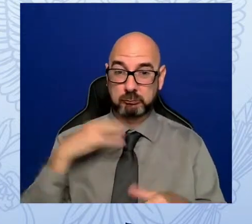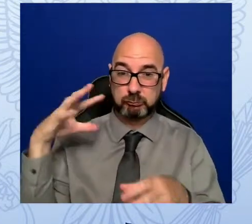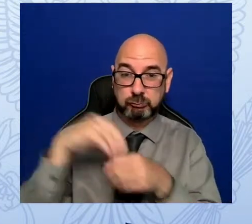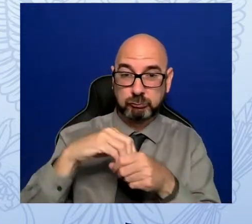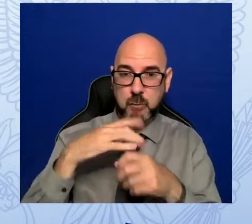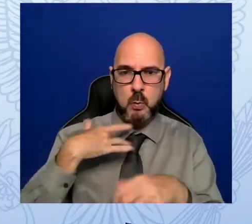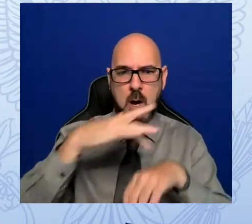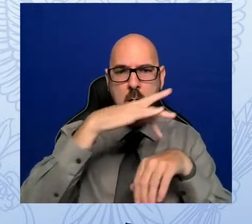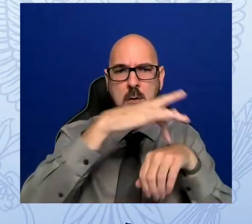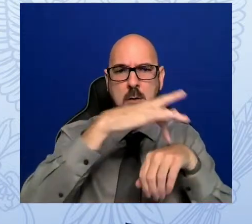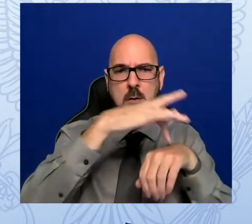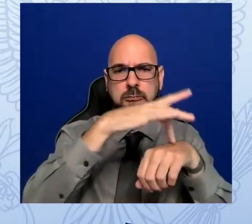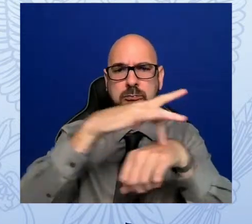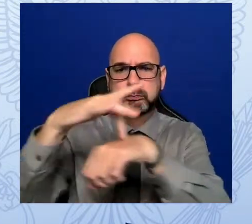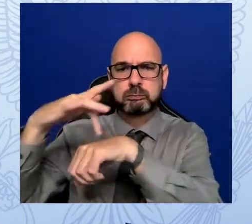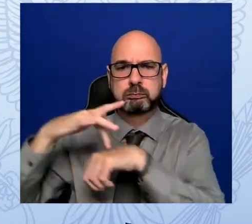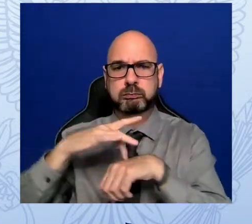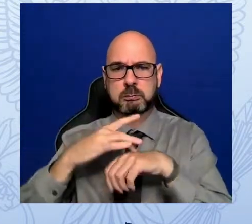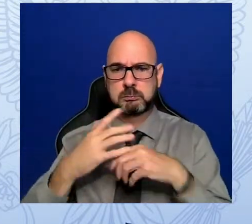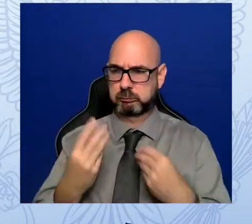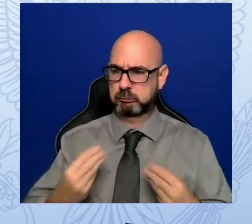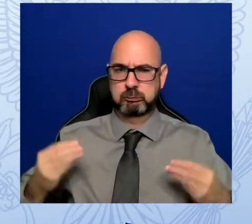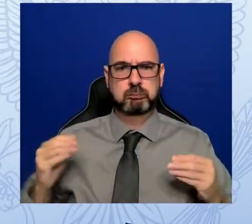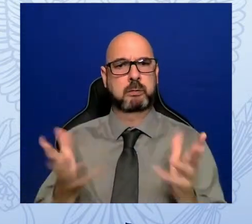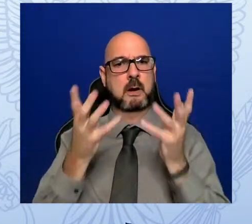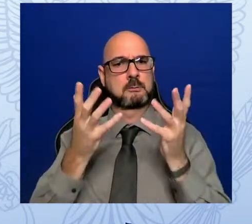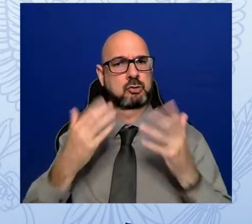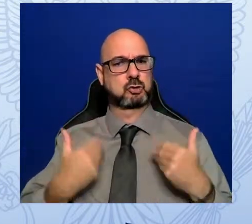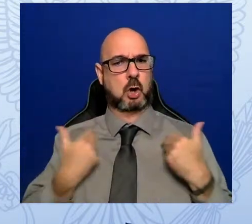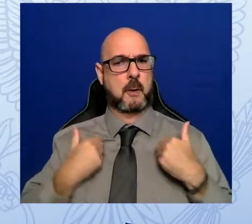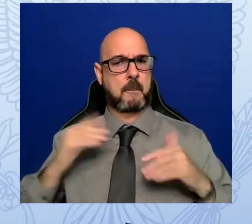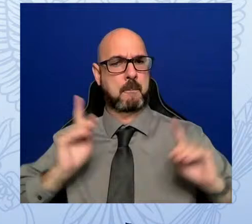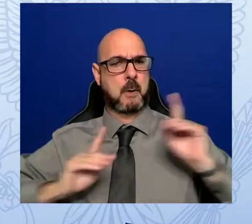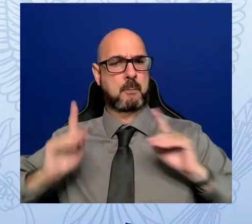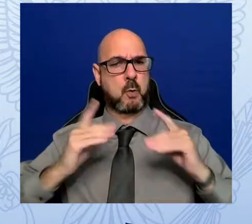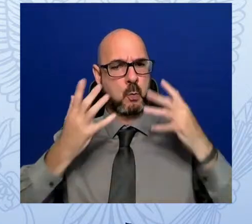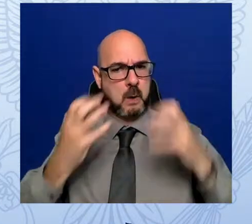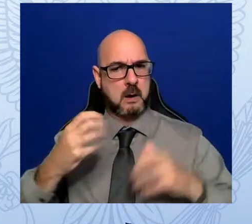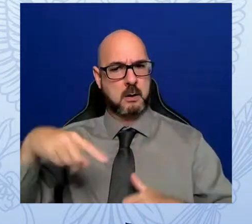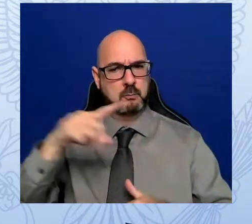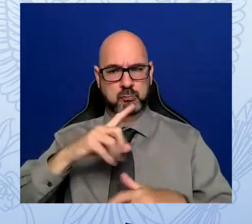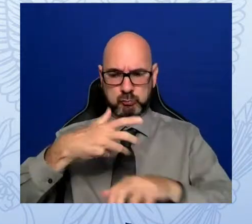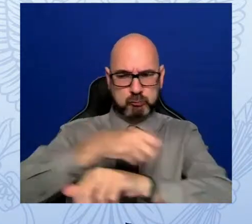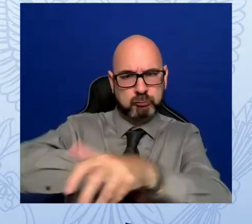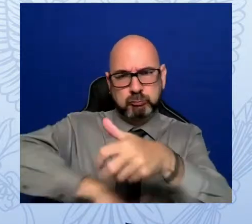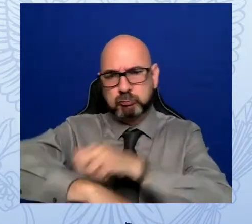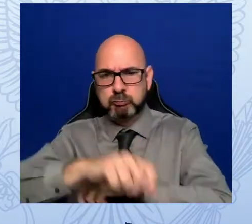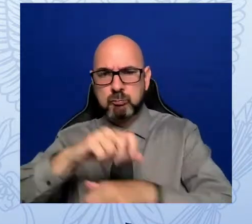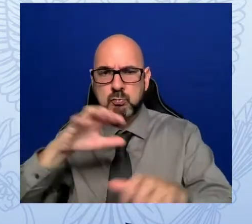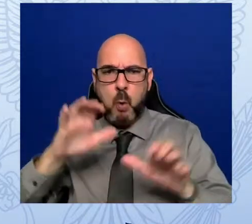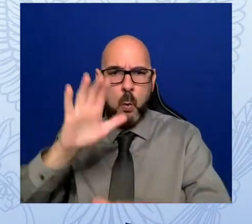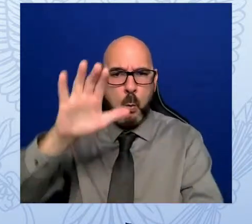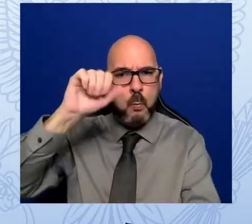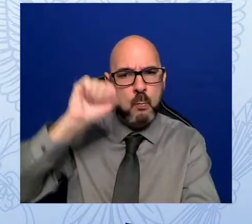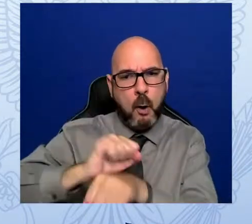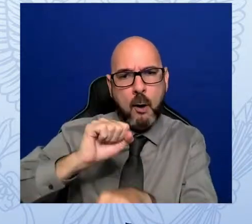to pursue their passions with determination, being a part of a team has profoundly impacted my mental health for the better,